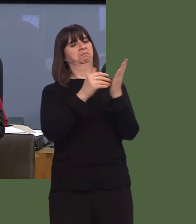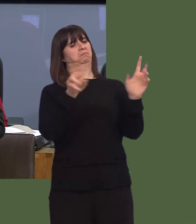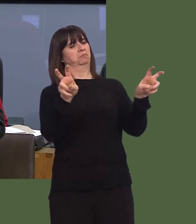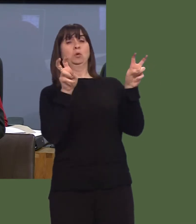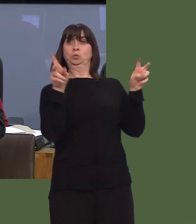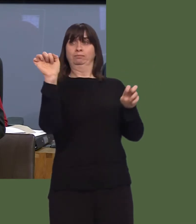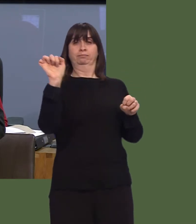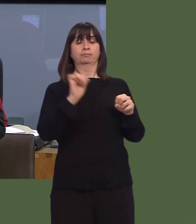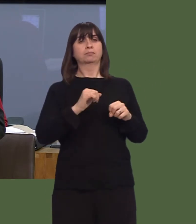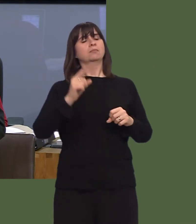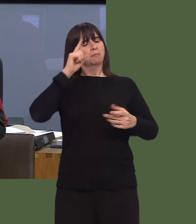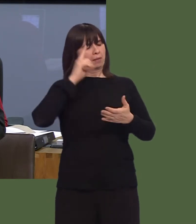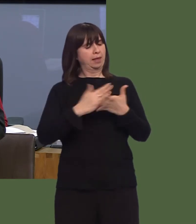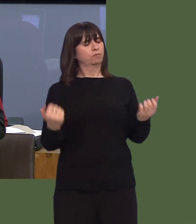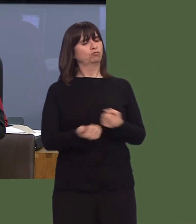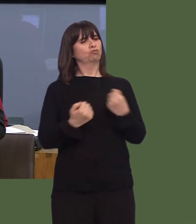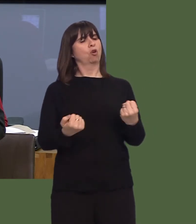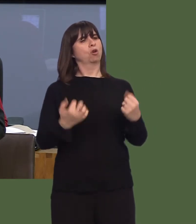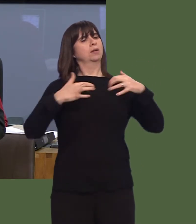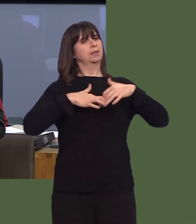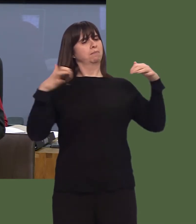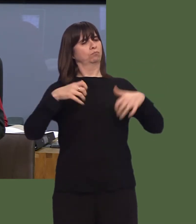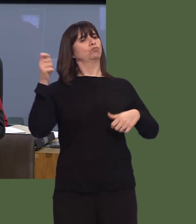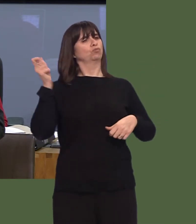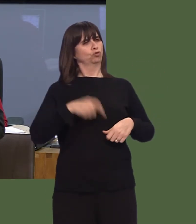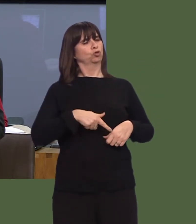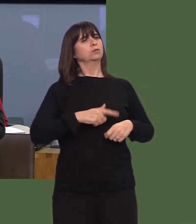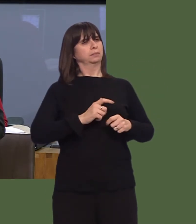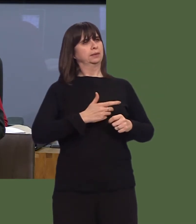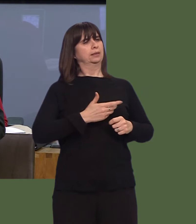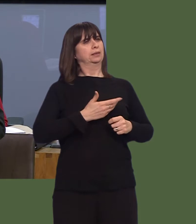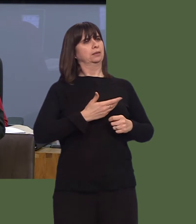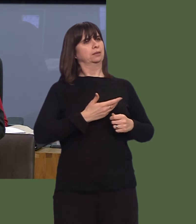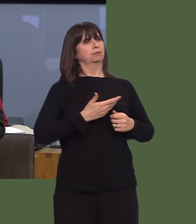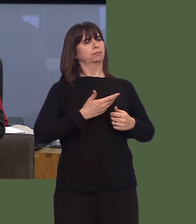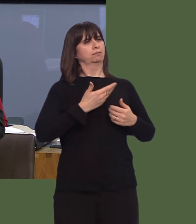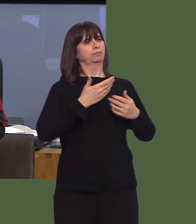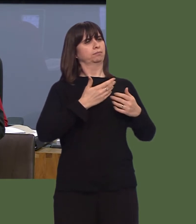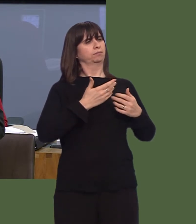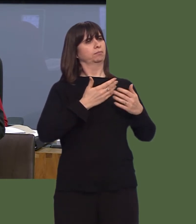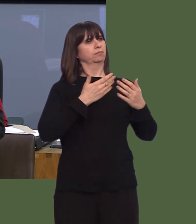'firmly believe that Assembly Members should be treated equally with Government Members.